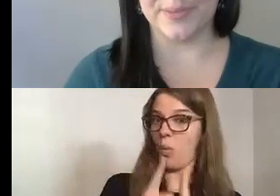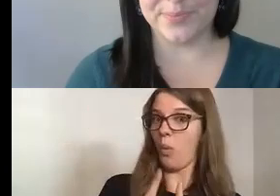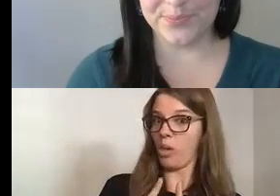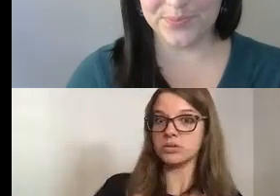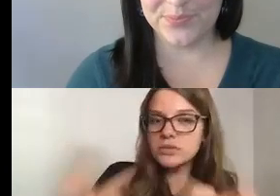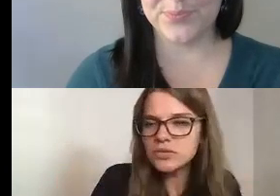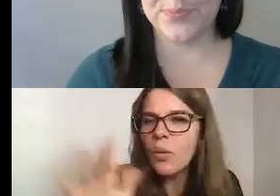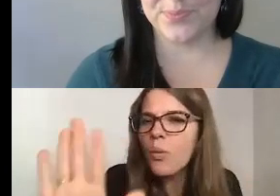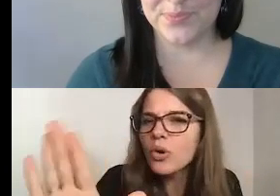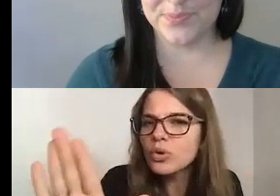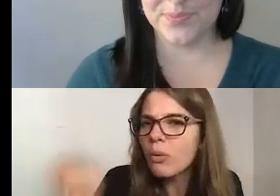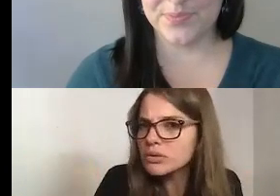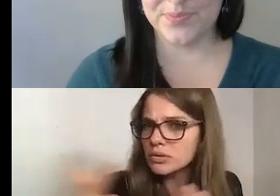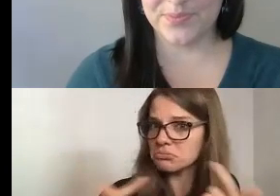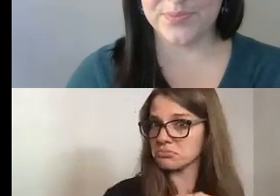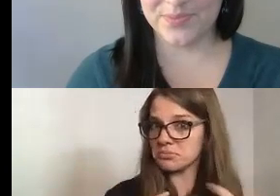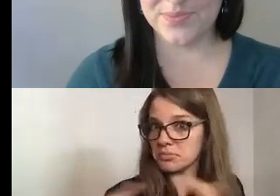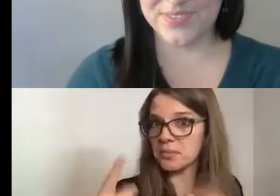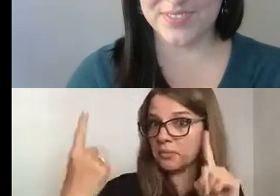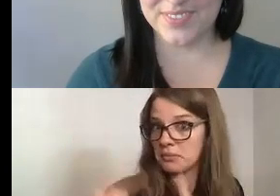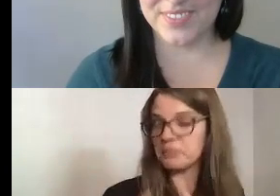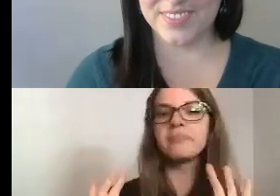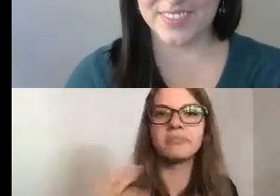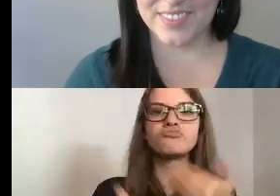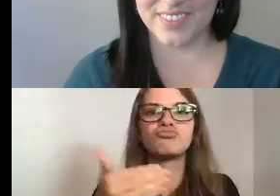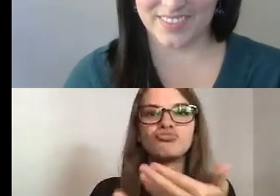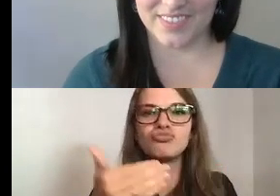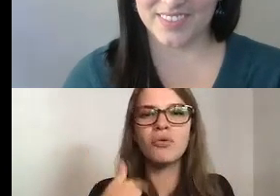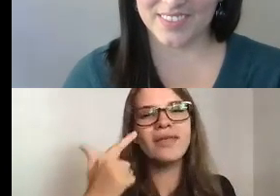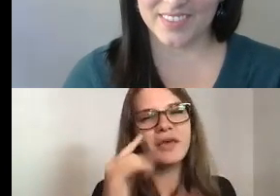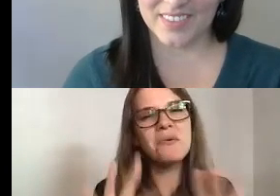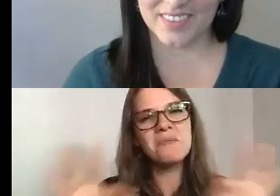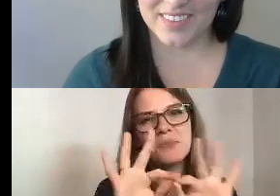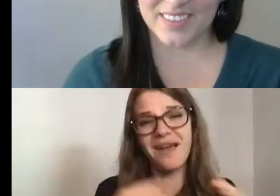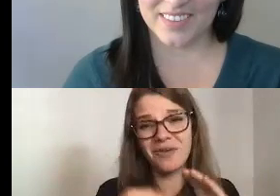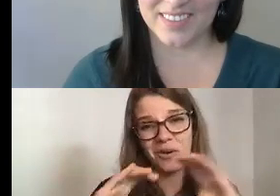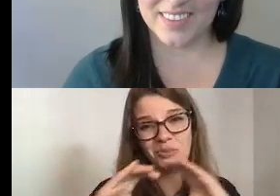are yours and vice versa I think just having that line of communication can be really helpful at